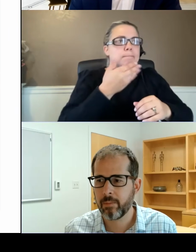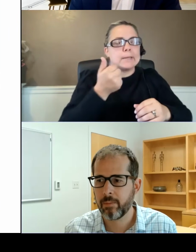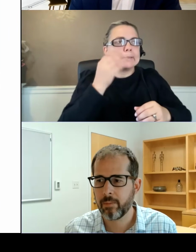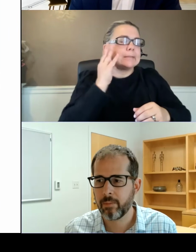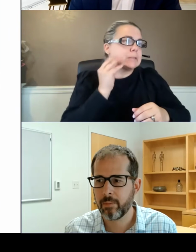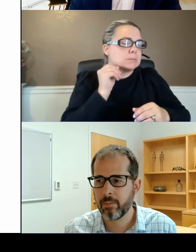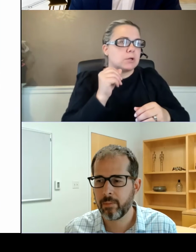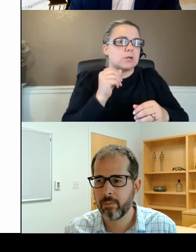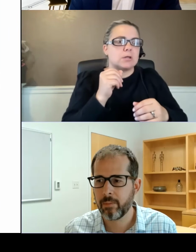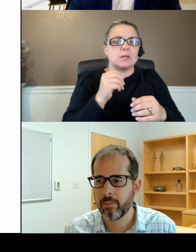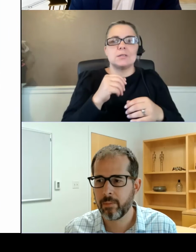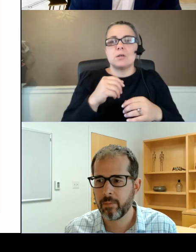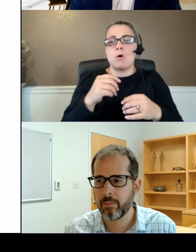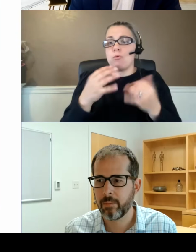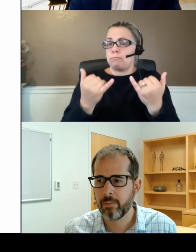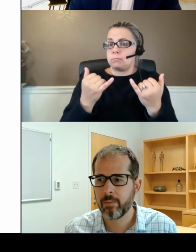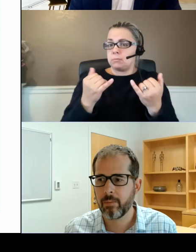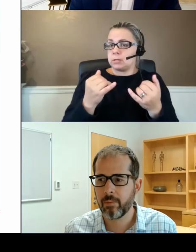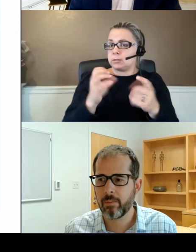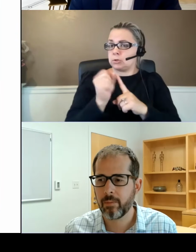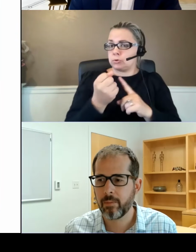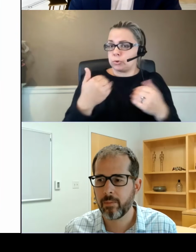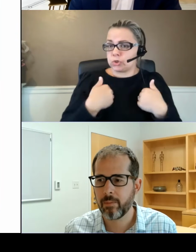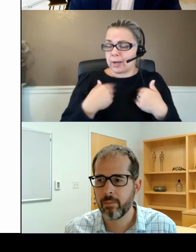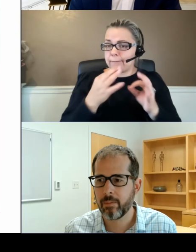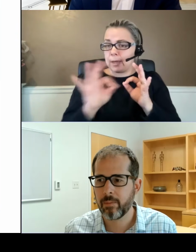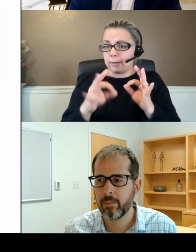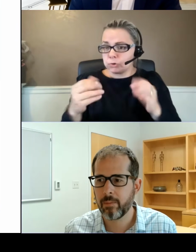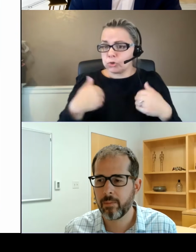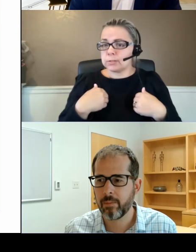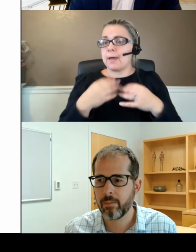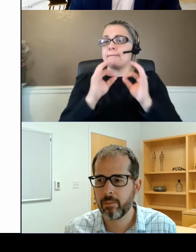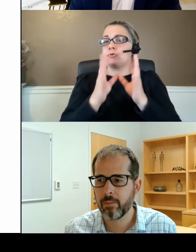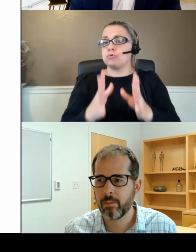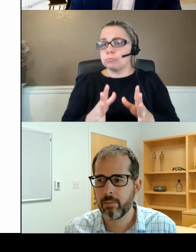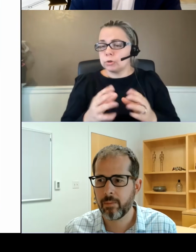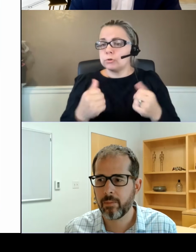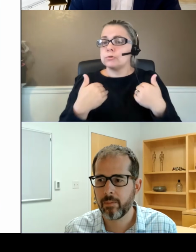have ASL interpreters, we have captions, we have links to the slide decks, we have an accessible